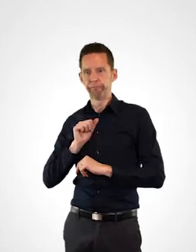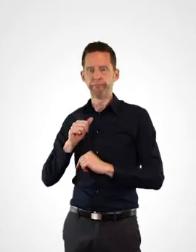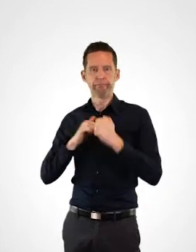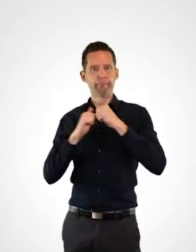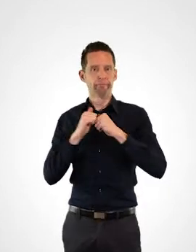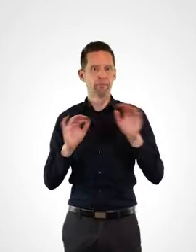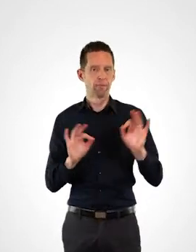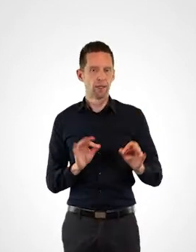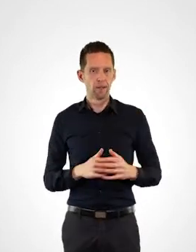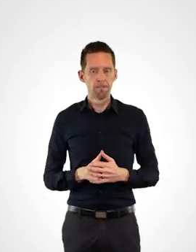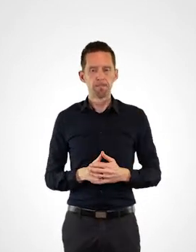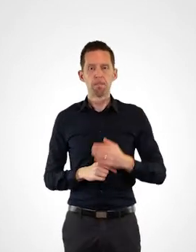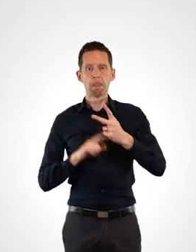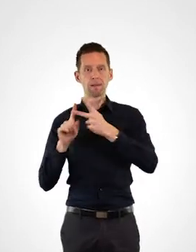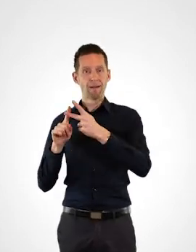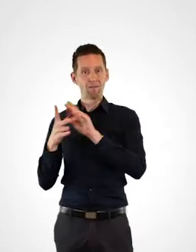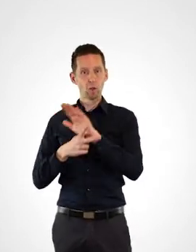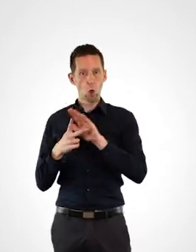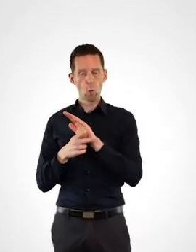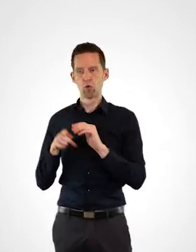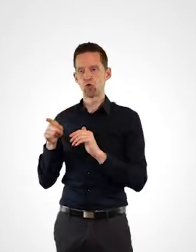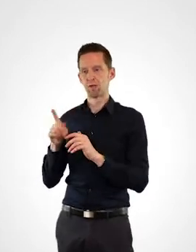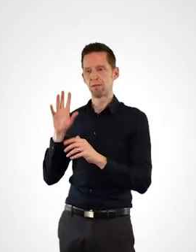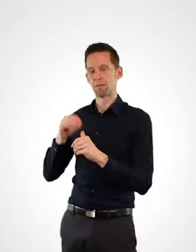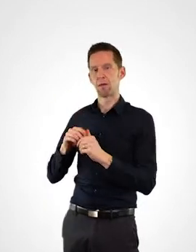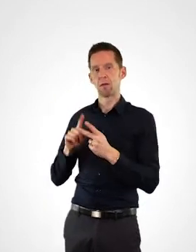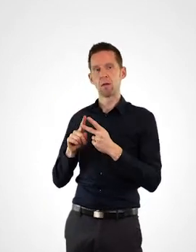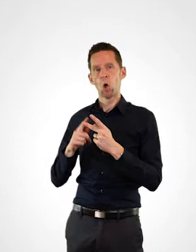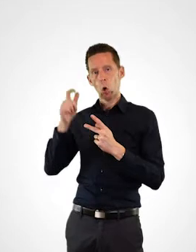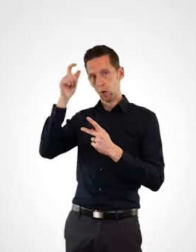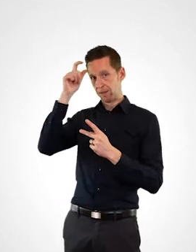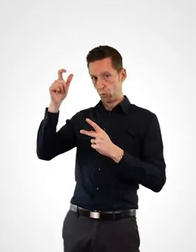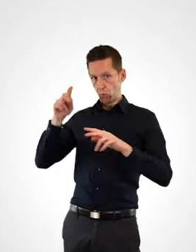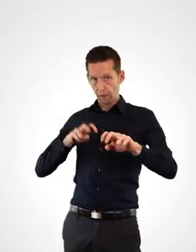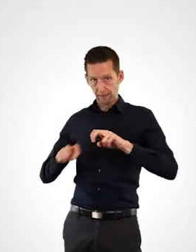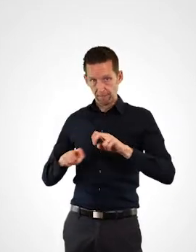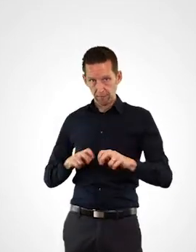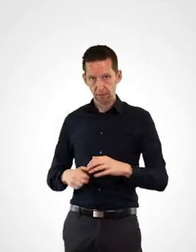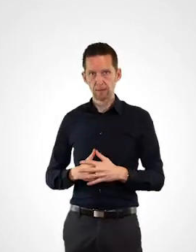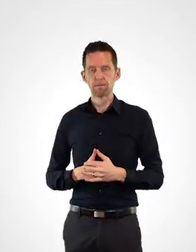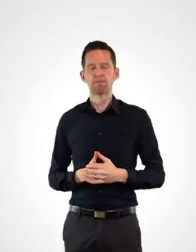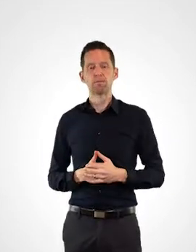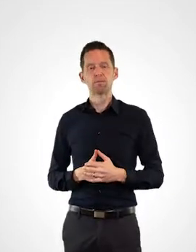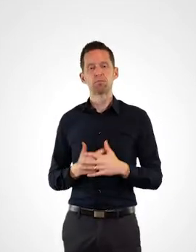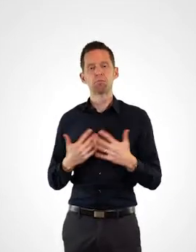And a second video where she's engaged in a conceptual activity,